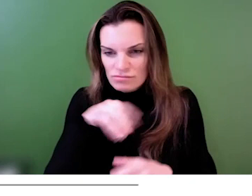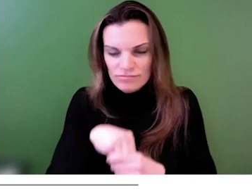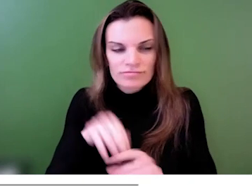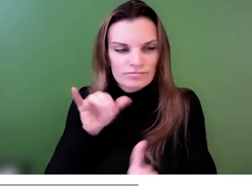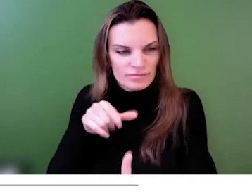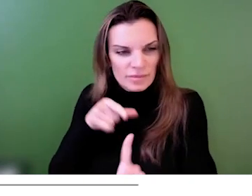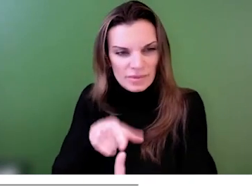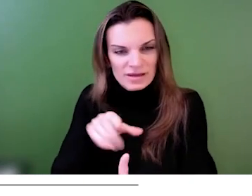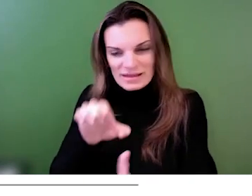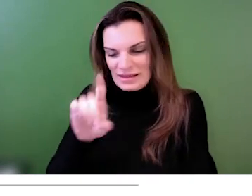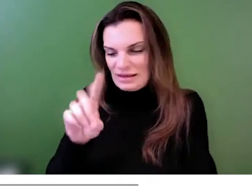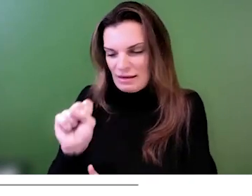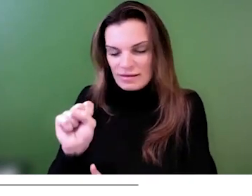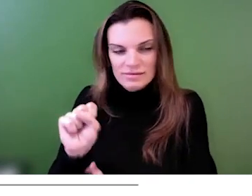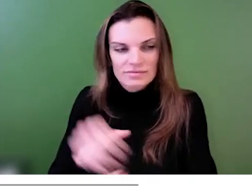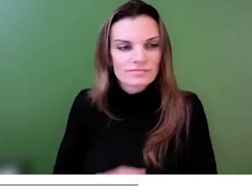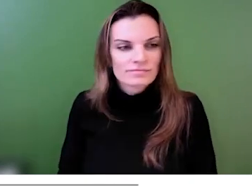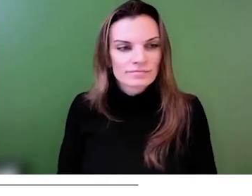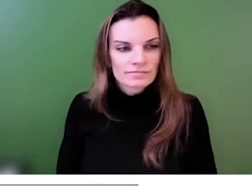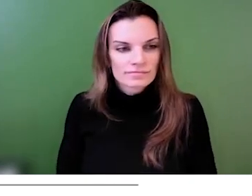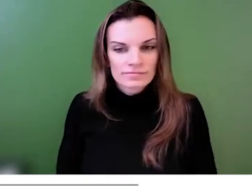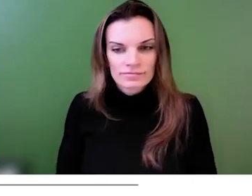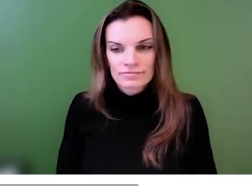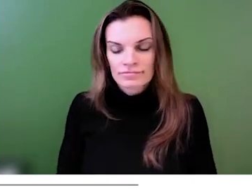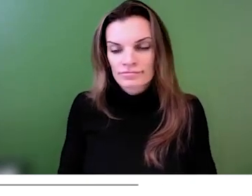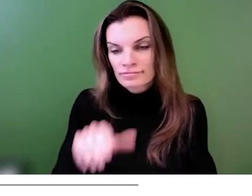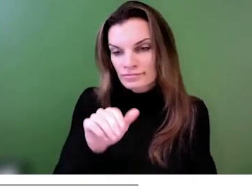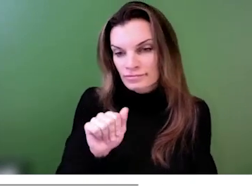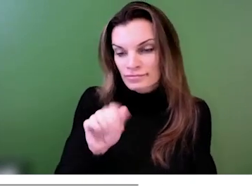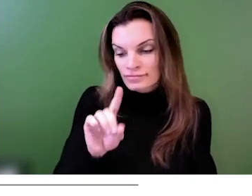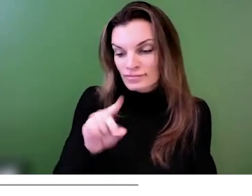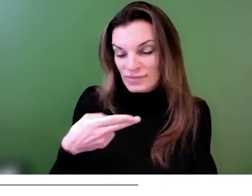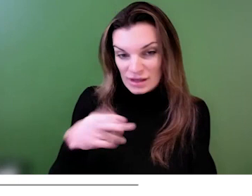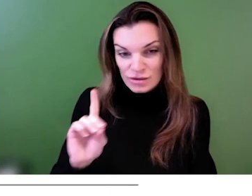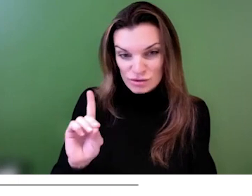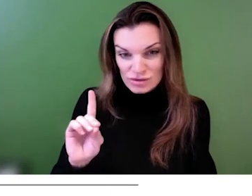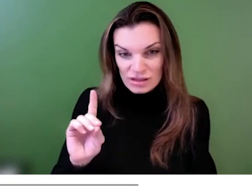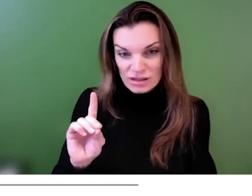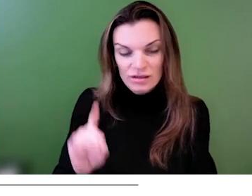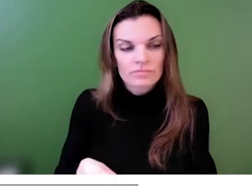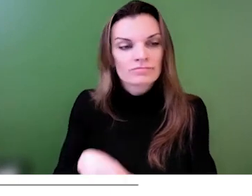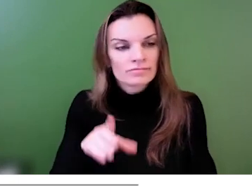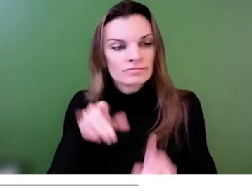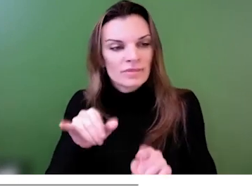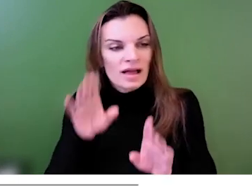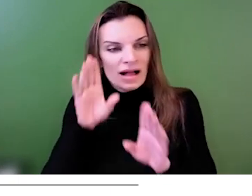is the EDS. People who have ADHD or attention deficit hyper